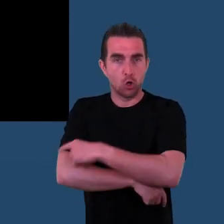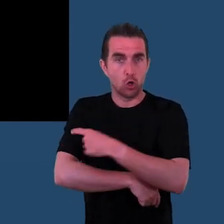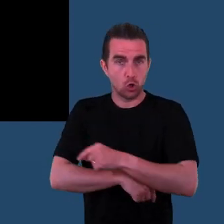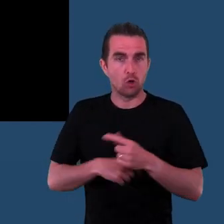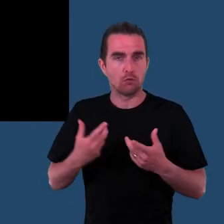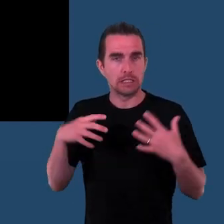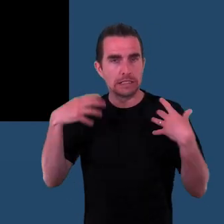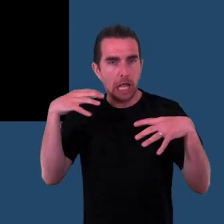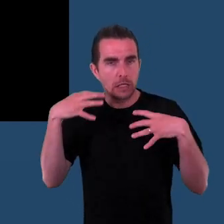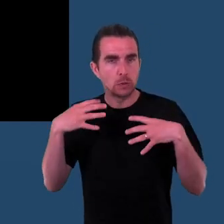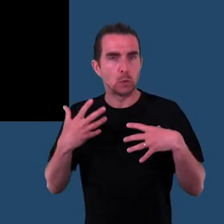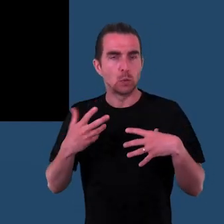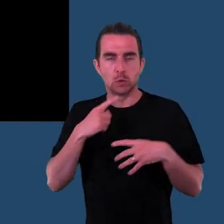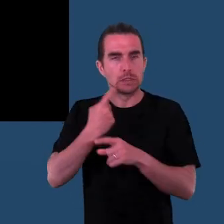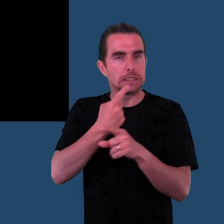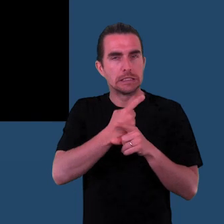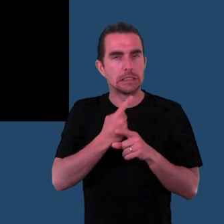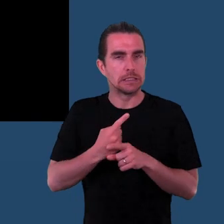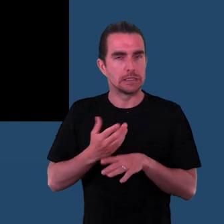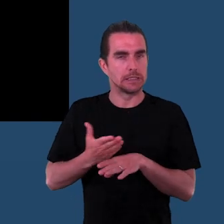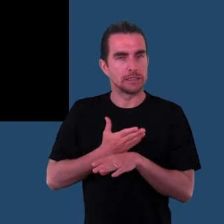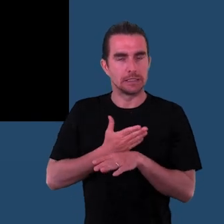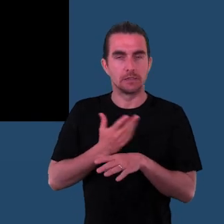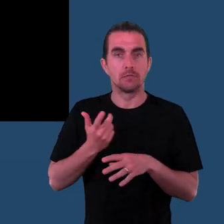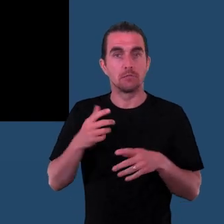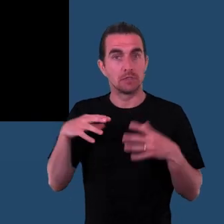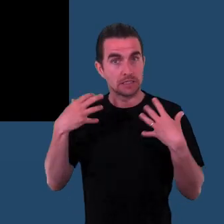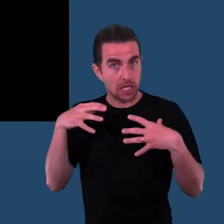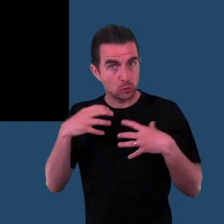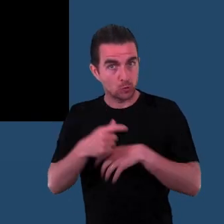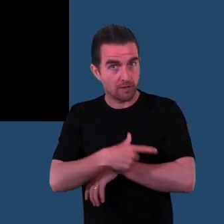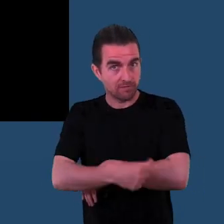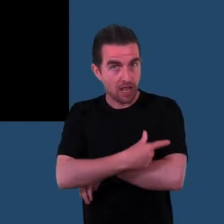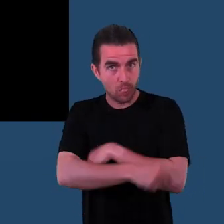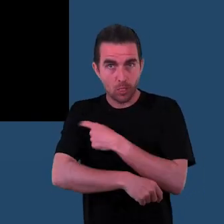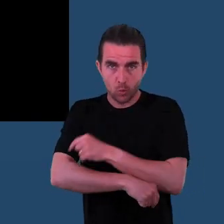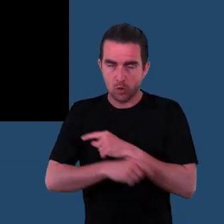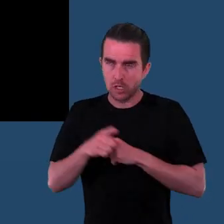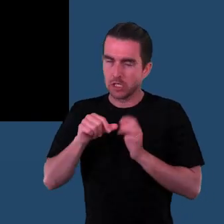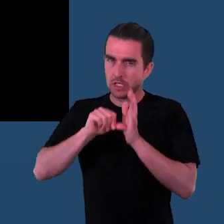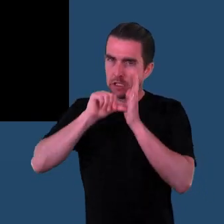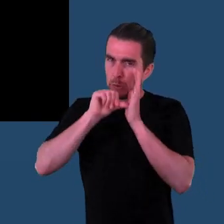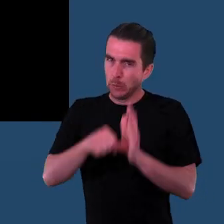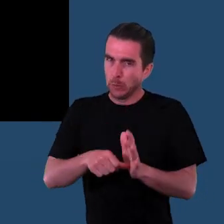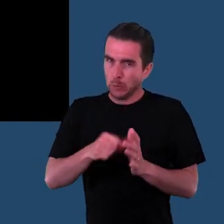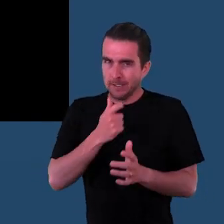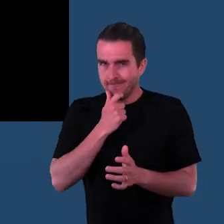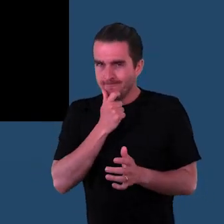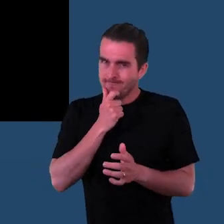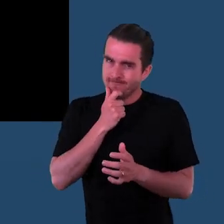those dinosaur features that we talked about earlier. I mean, it's a tricky one,